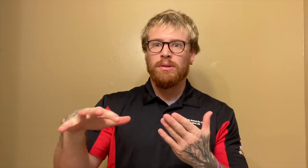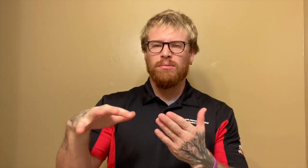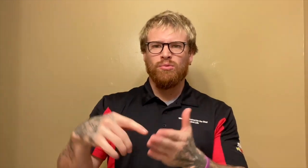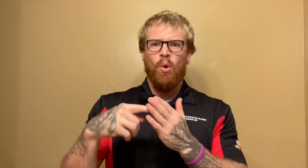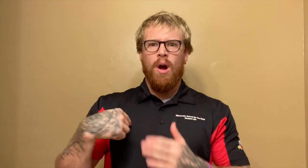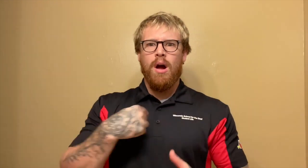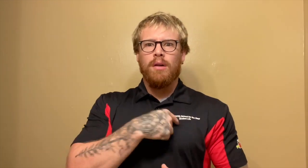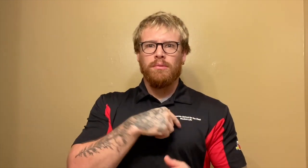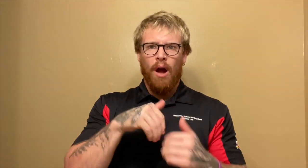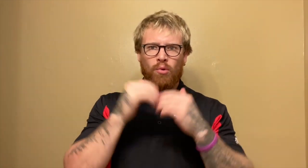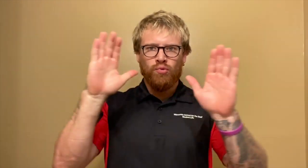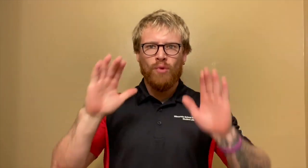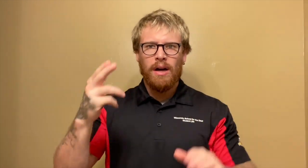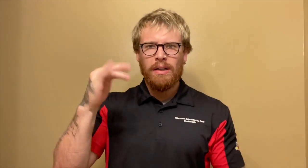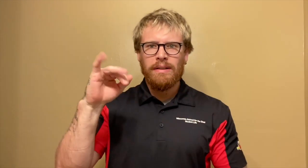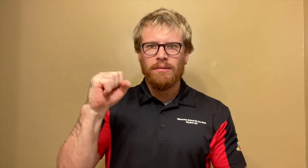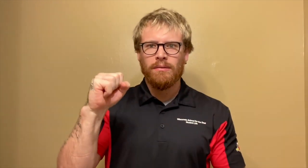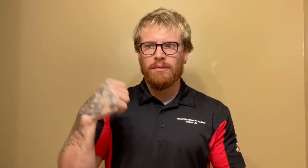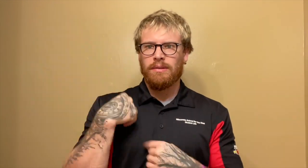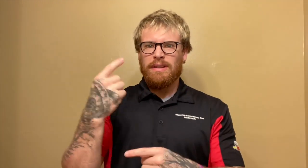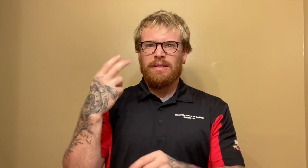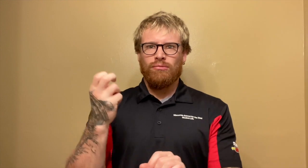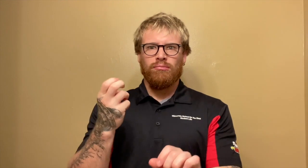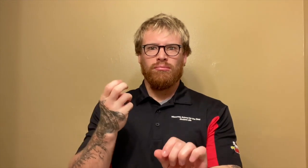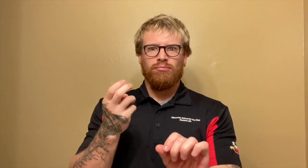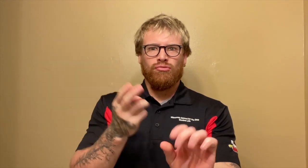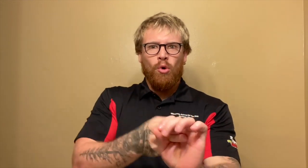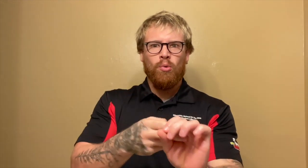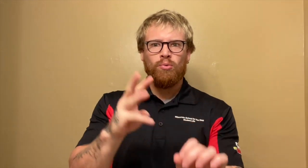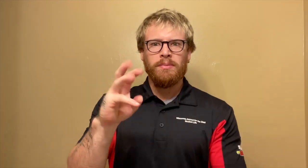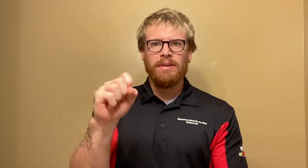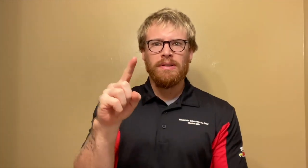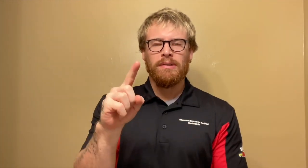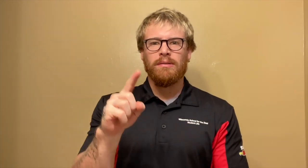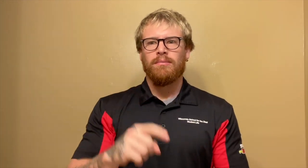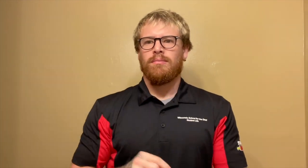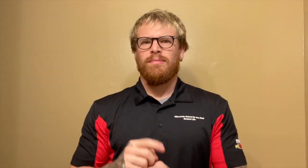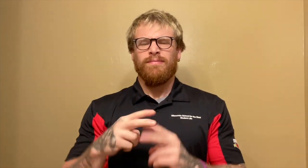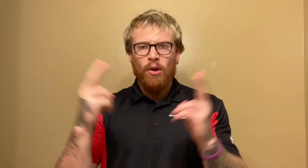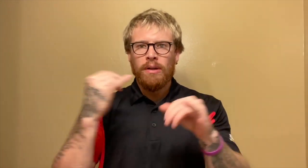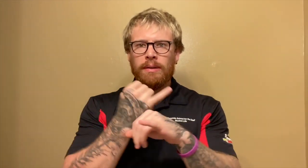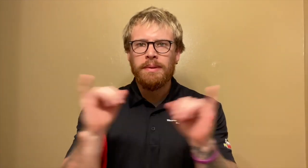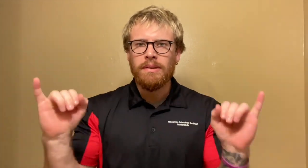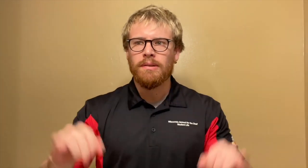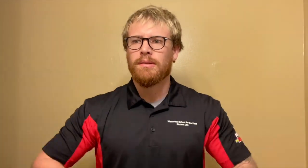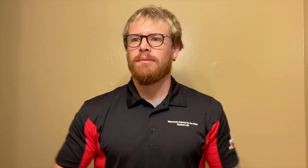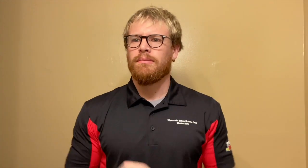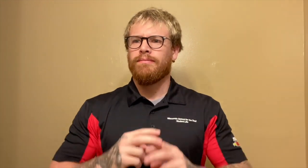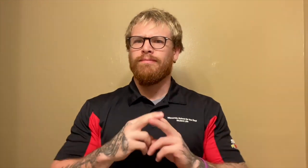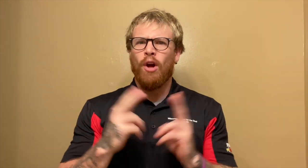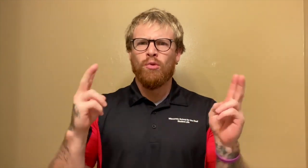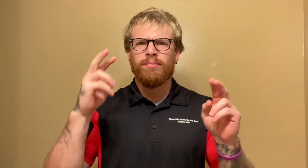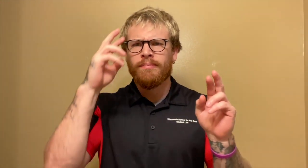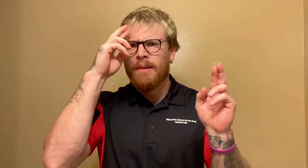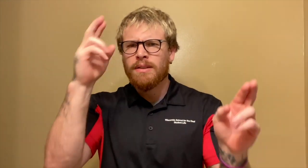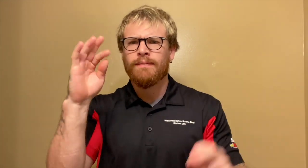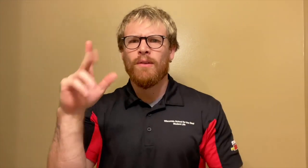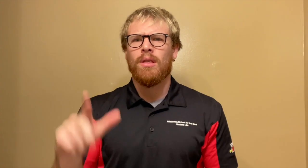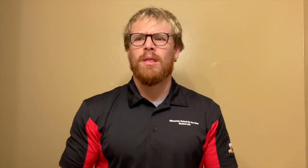great he is. Right as he joined WSD. He's very independent, very respectful.